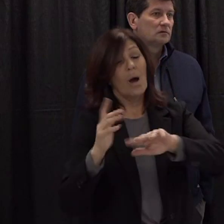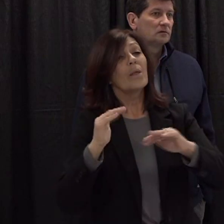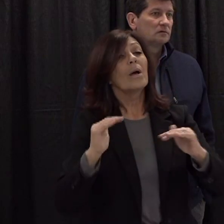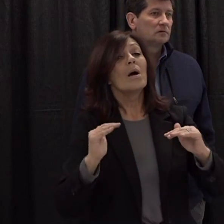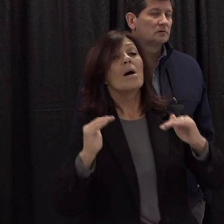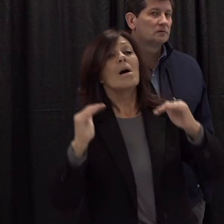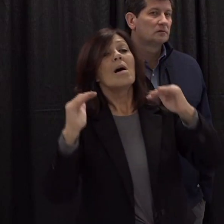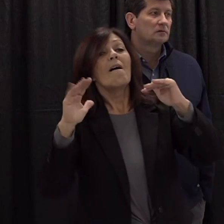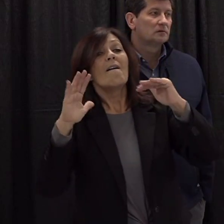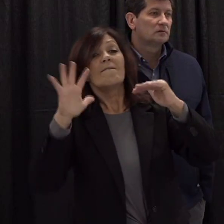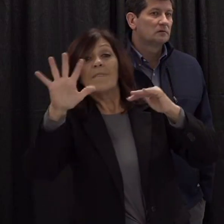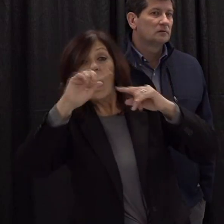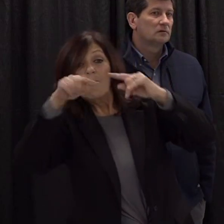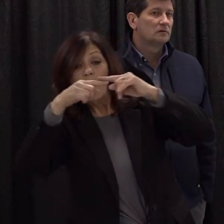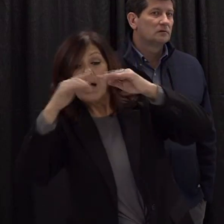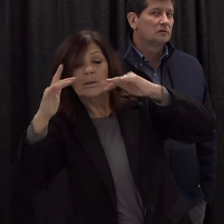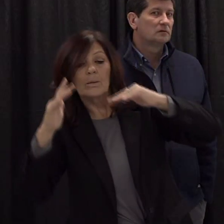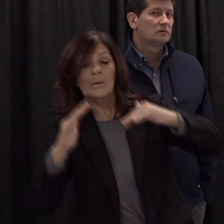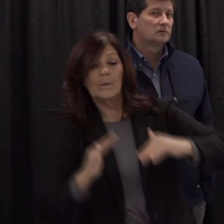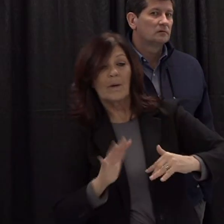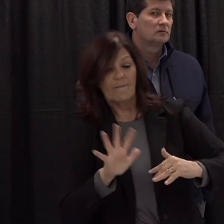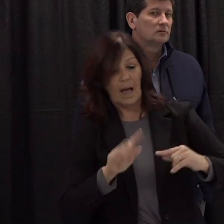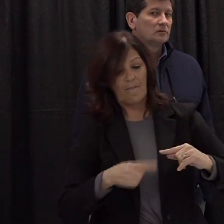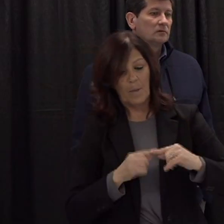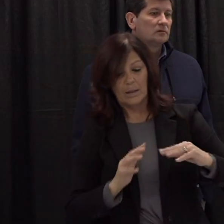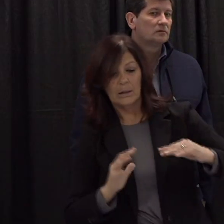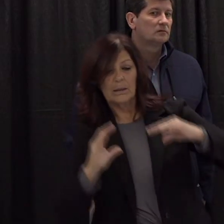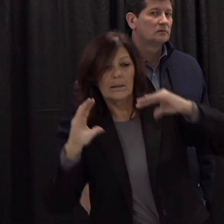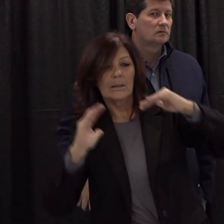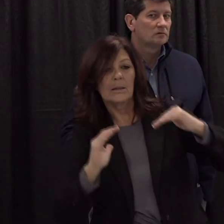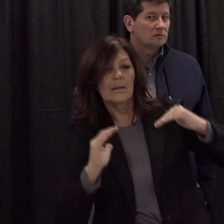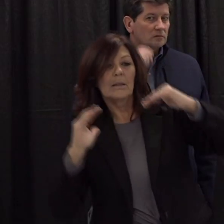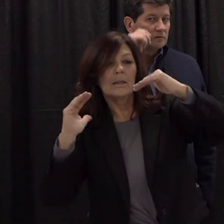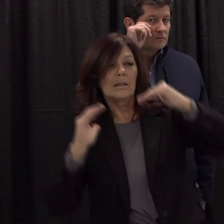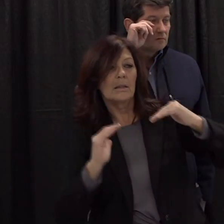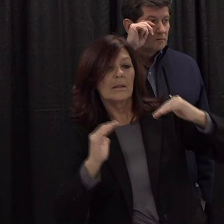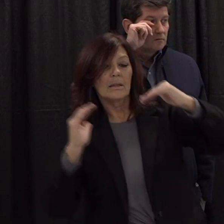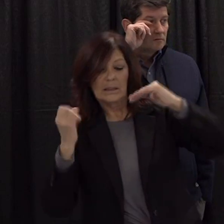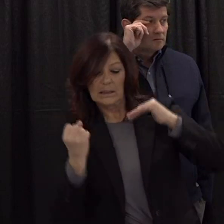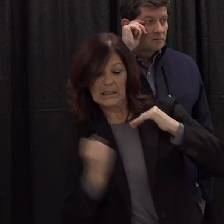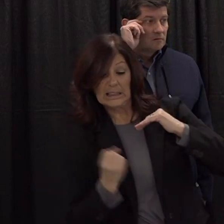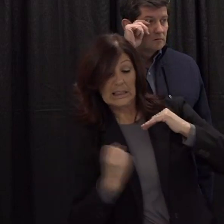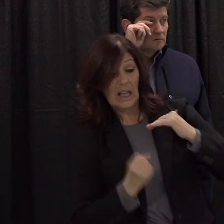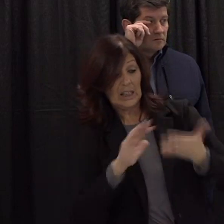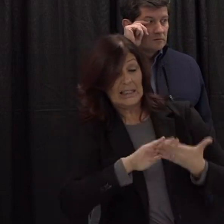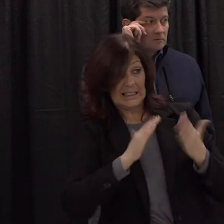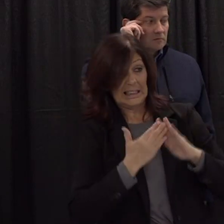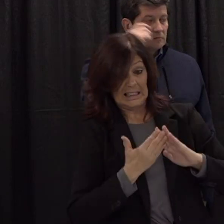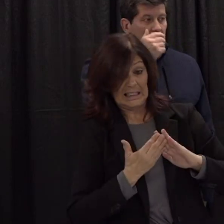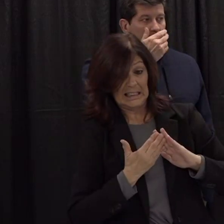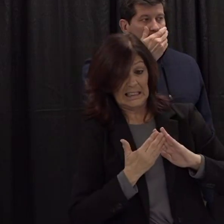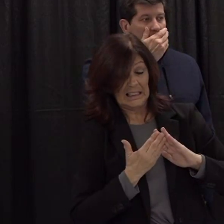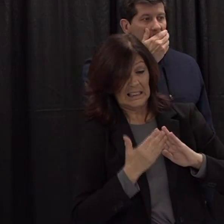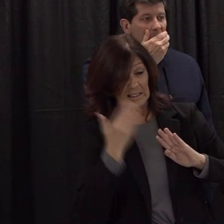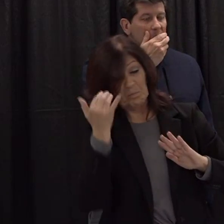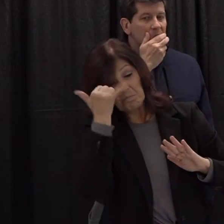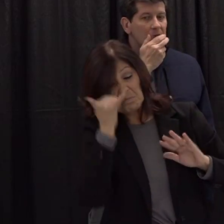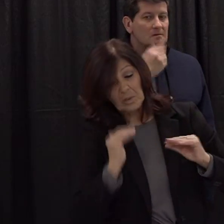the north and then 5 miles back to the South. So it's going from the southern edge of the city where the driving band is all the way down to those areas